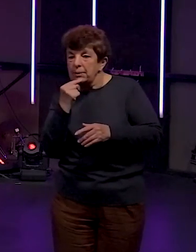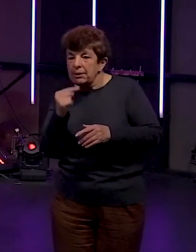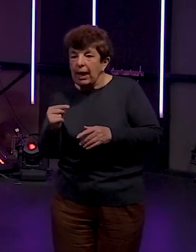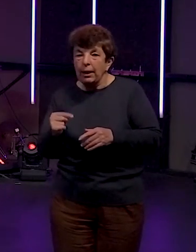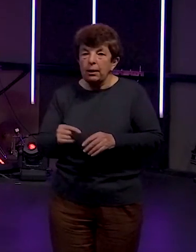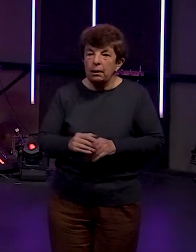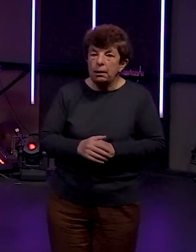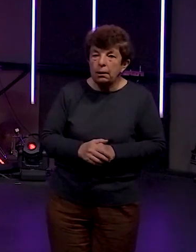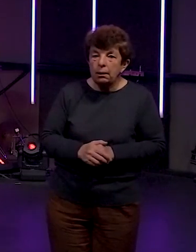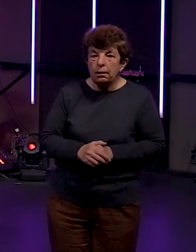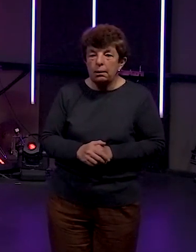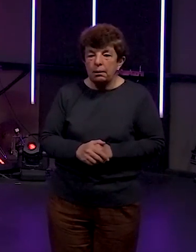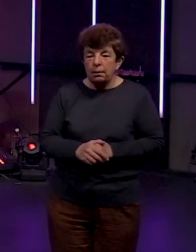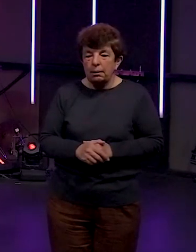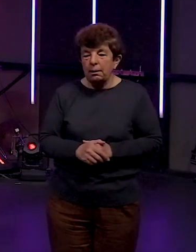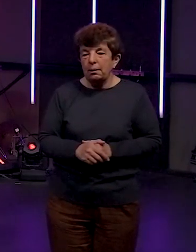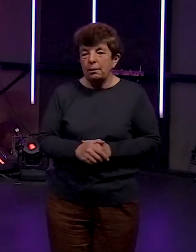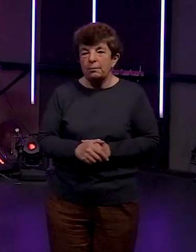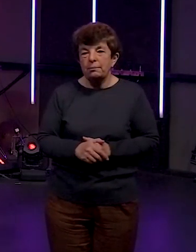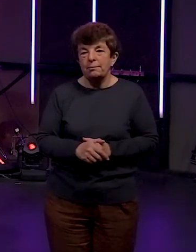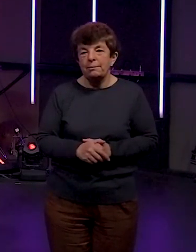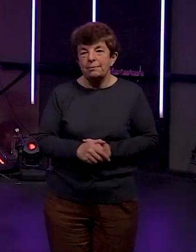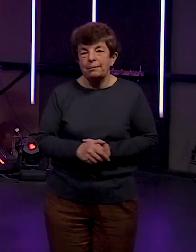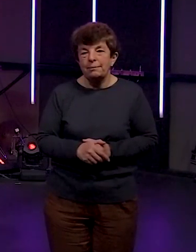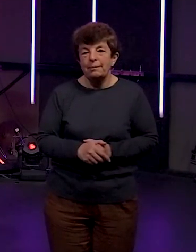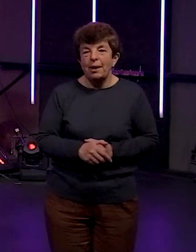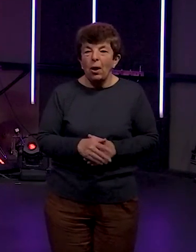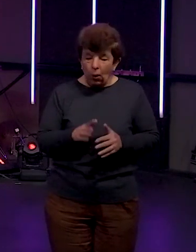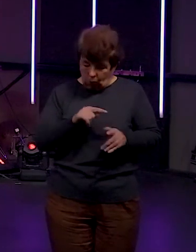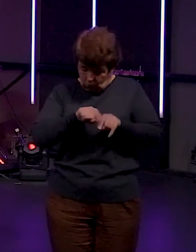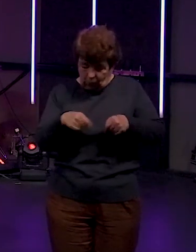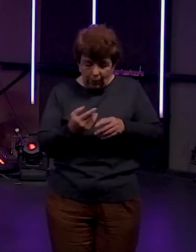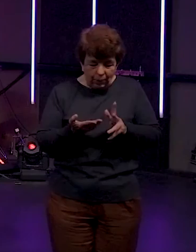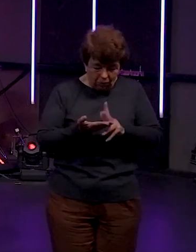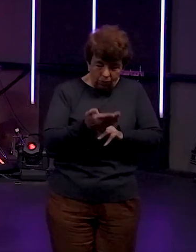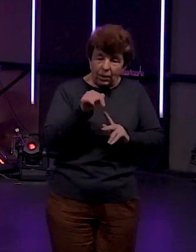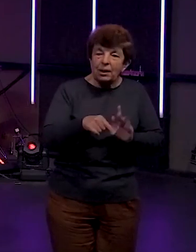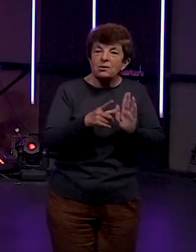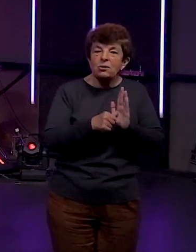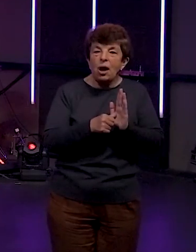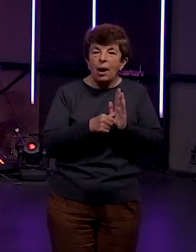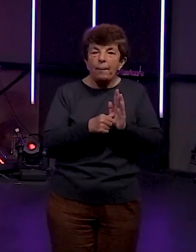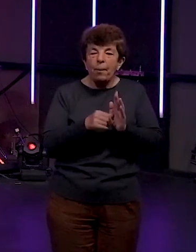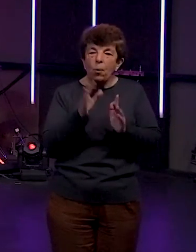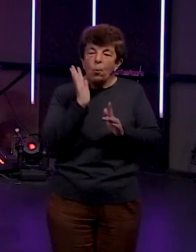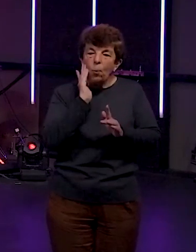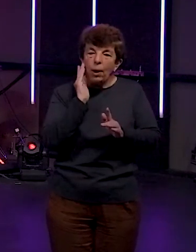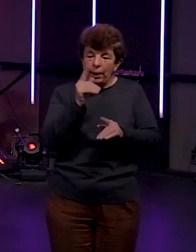responds to that. We went through this period of time when our girls were